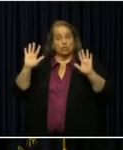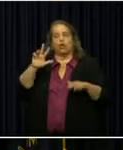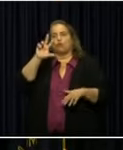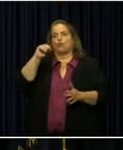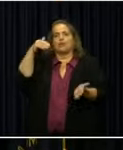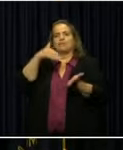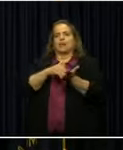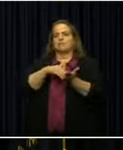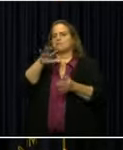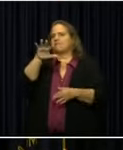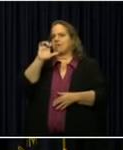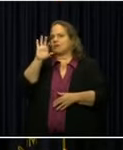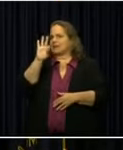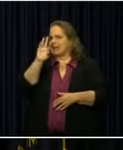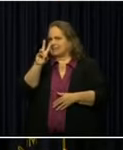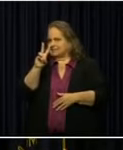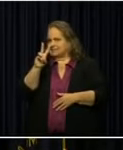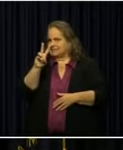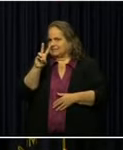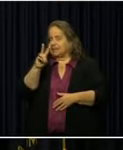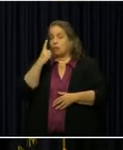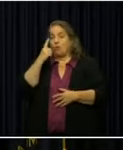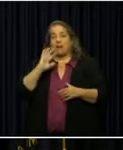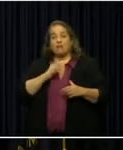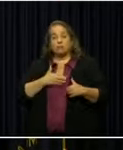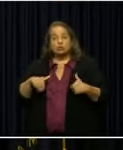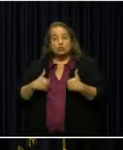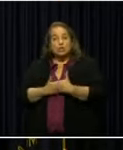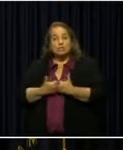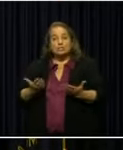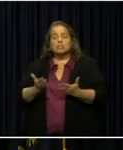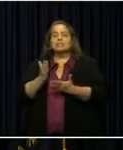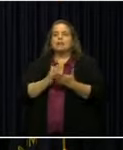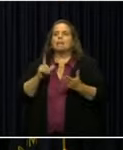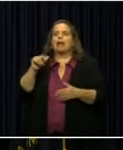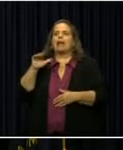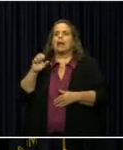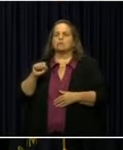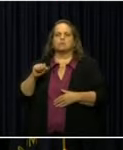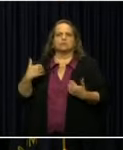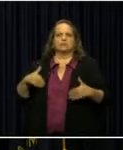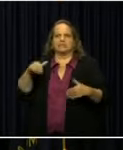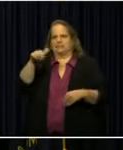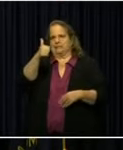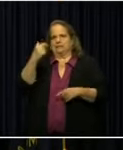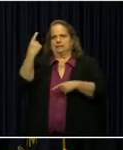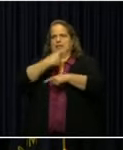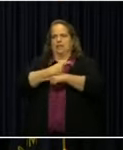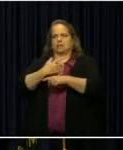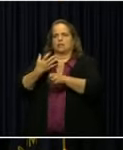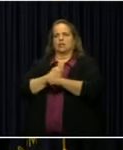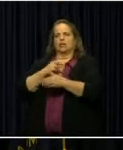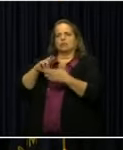WELL, TODAY THAT 11-DAY OLD BABY IS HOME, IS HOME, AND FROM WHAT